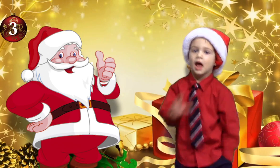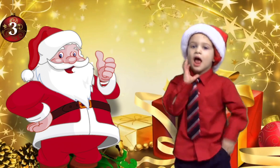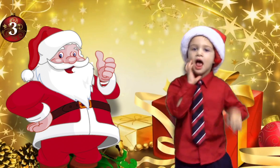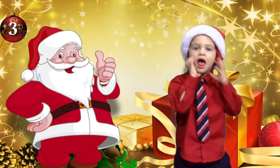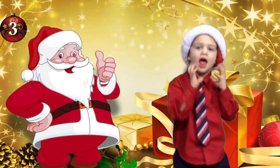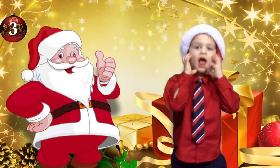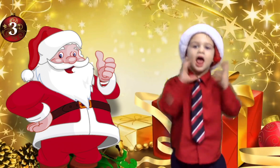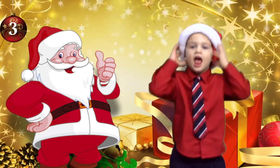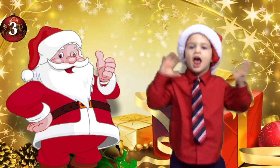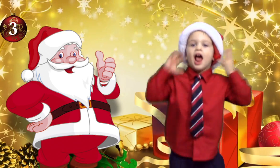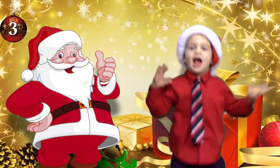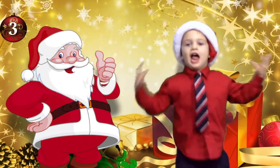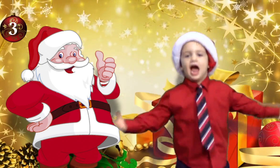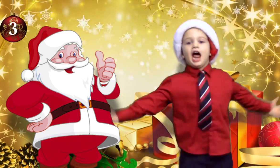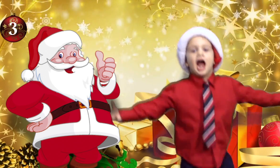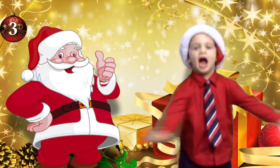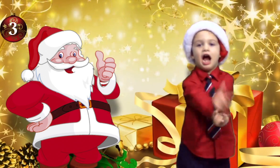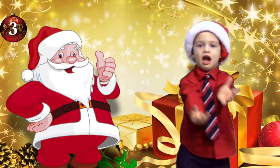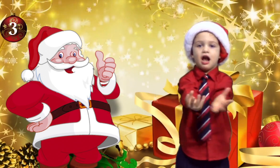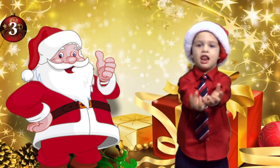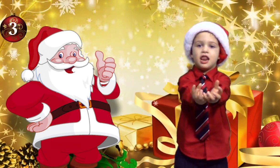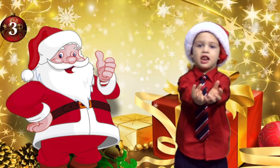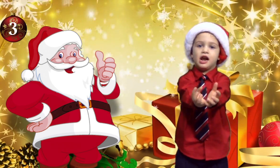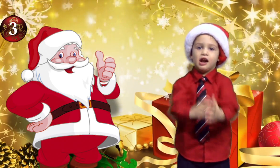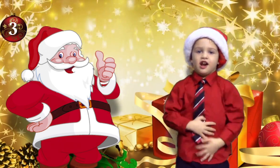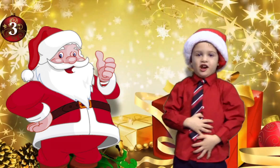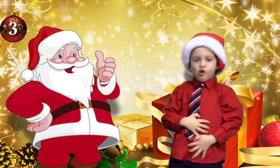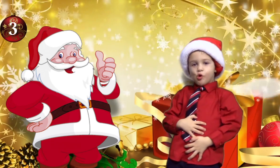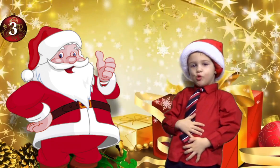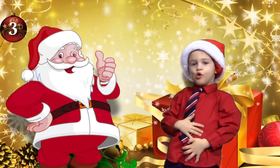SANTA CLAUS